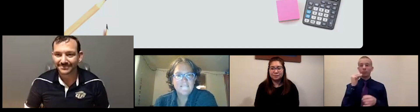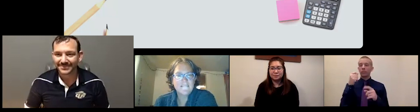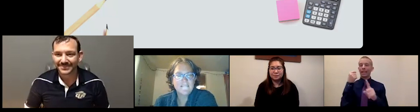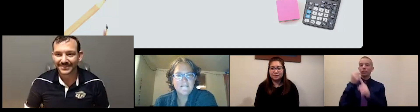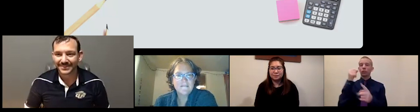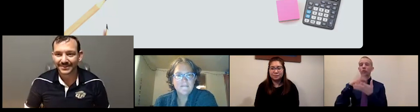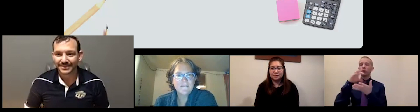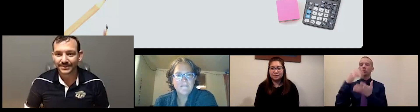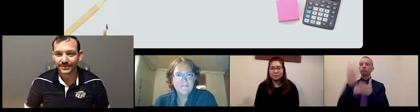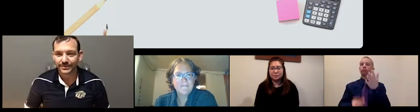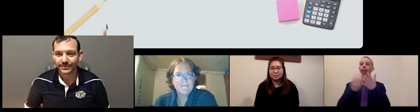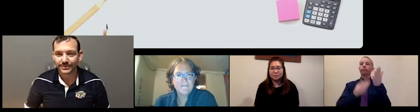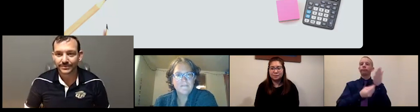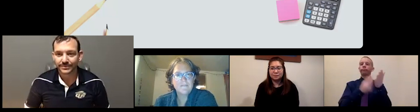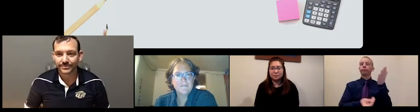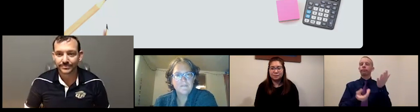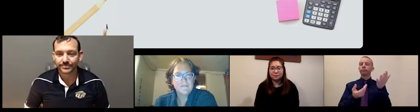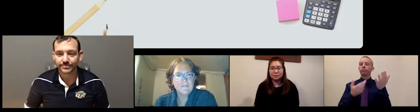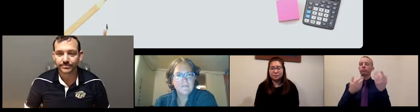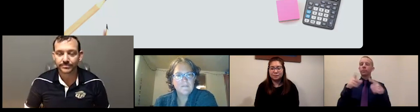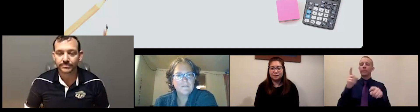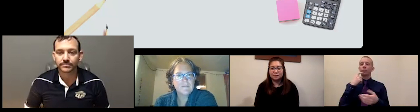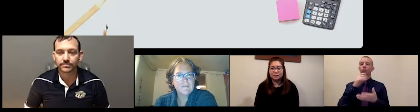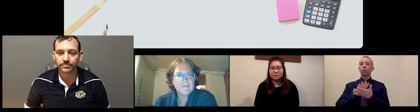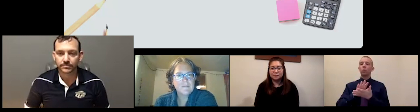I missed some essential learning points at dental school.